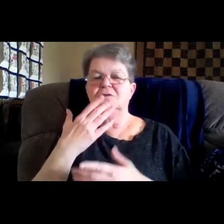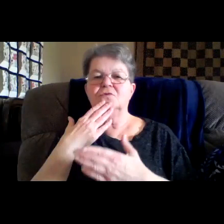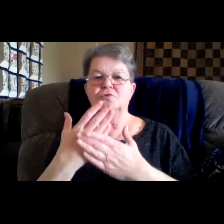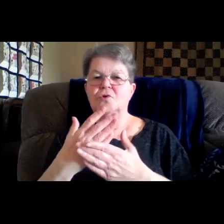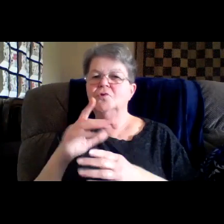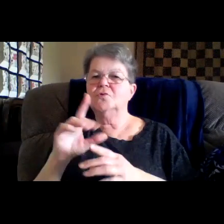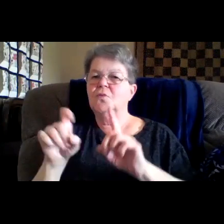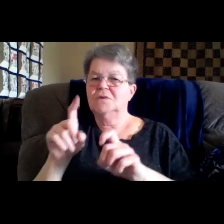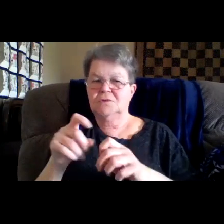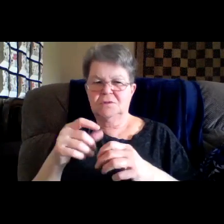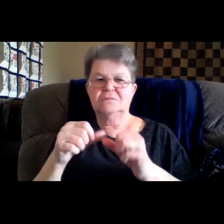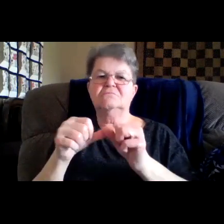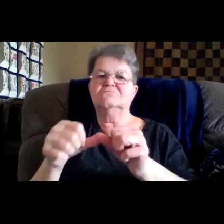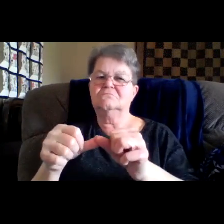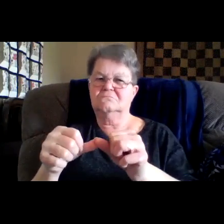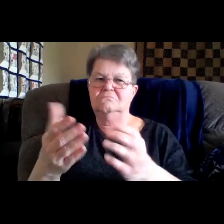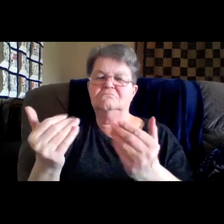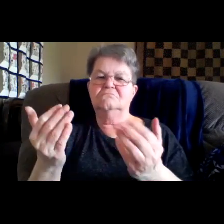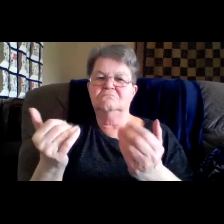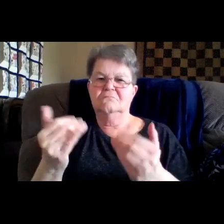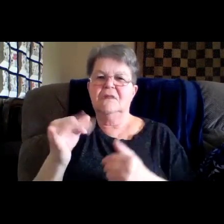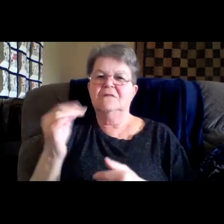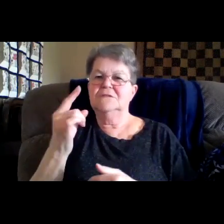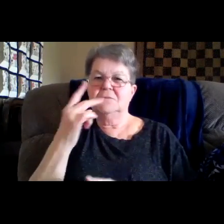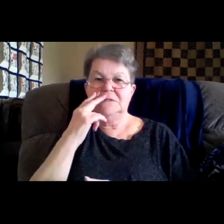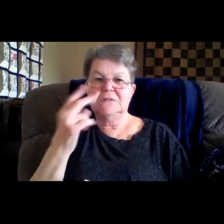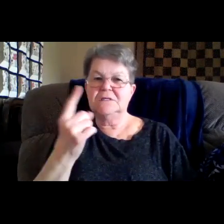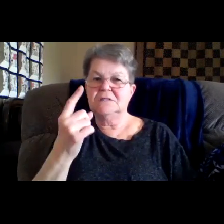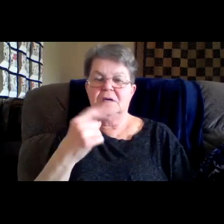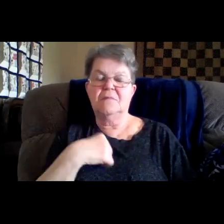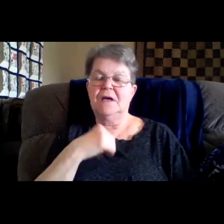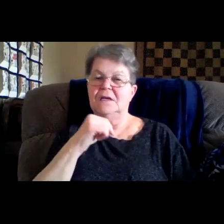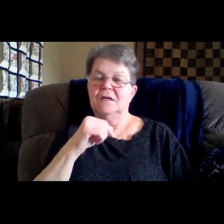And if someone sees something that I don't see, please throw it out there,